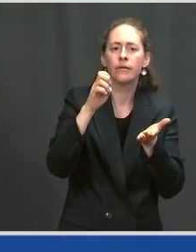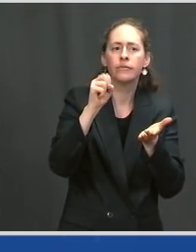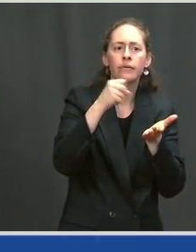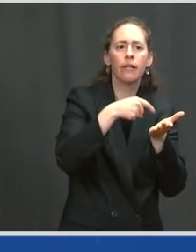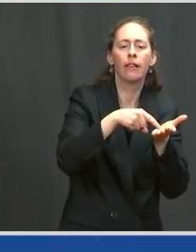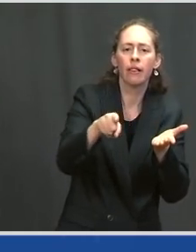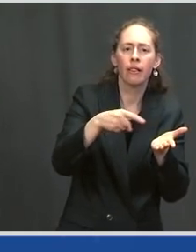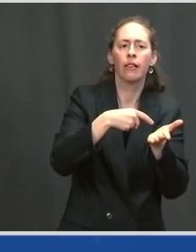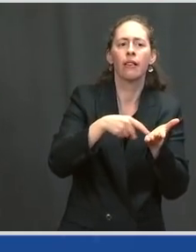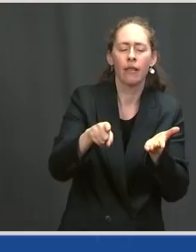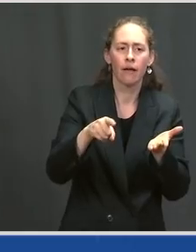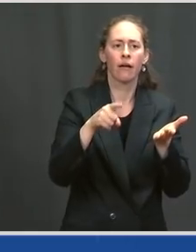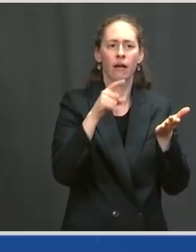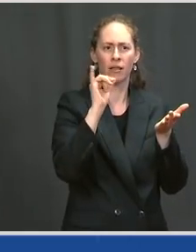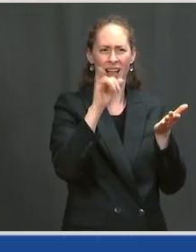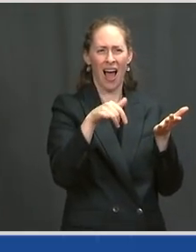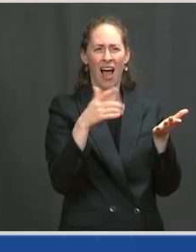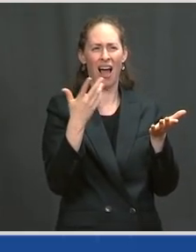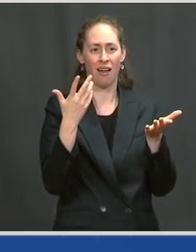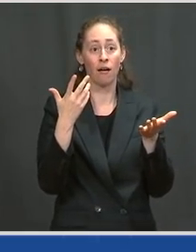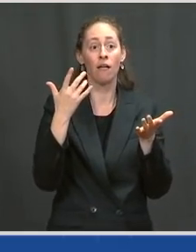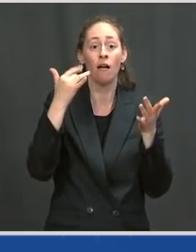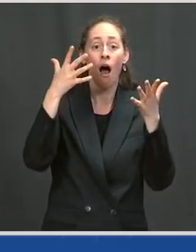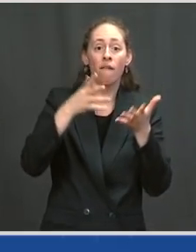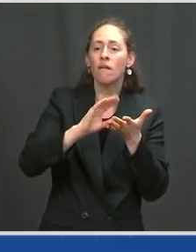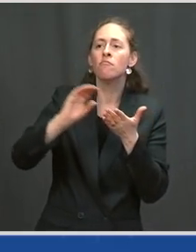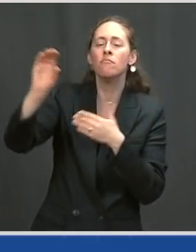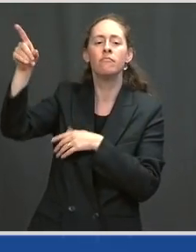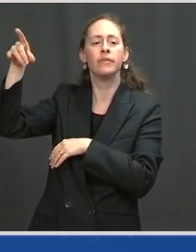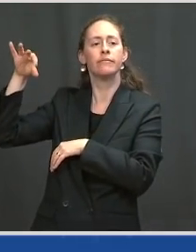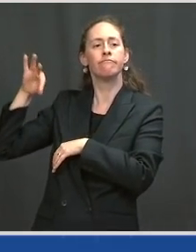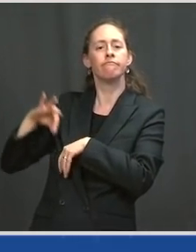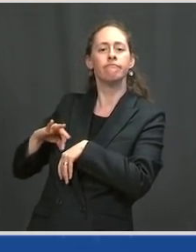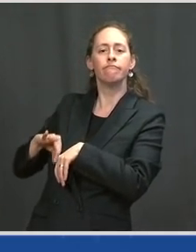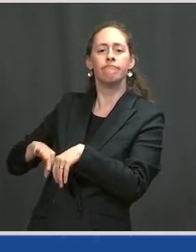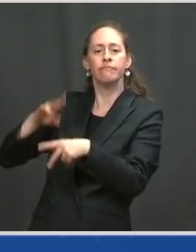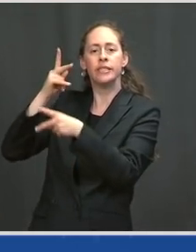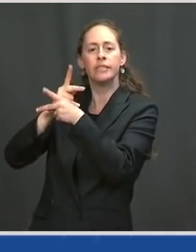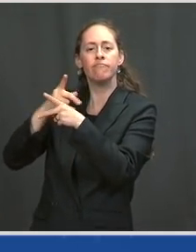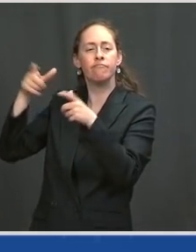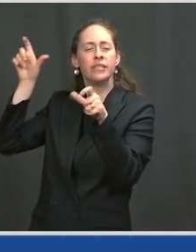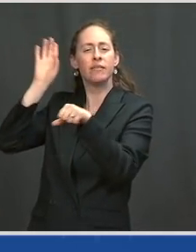and keep their doors open. I'm not questioning it; it was the right thing to do.